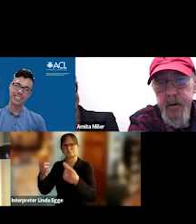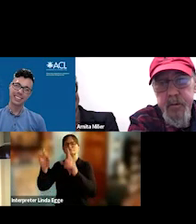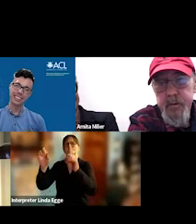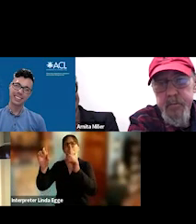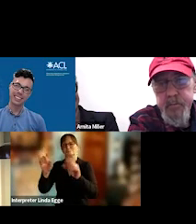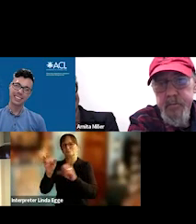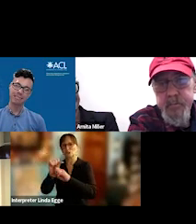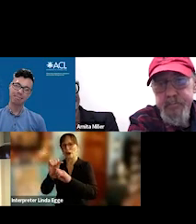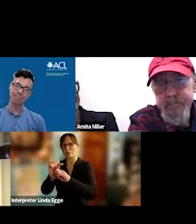I mean,